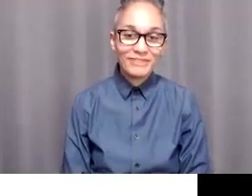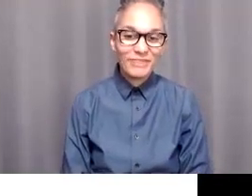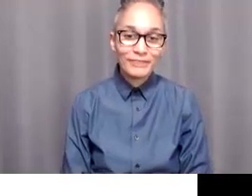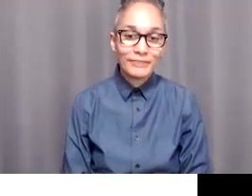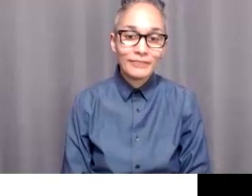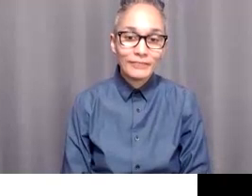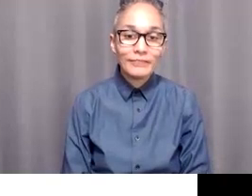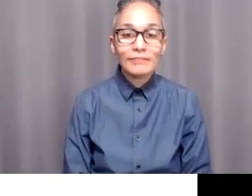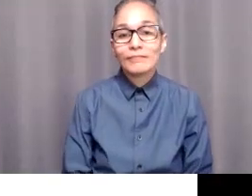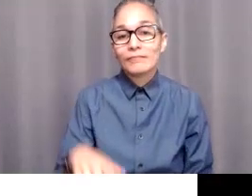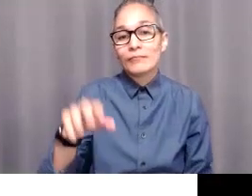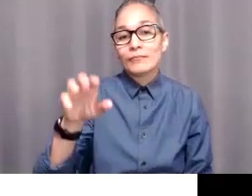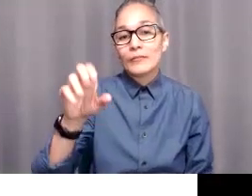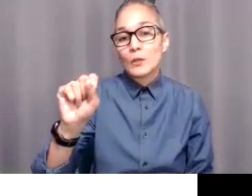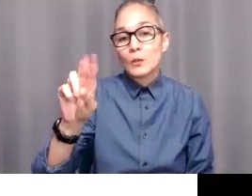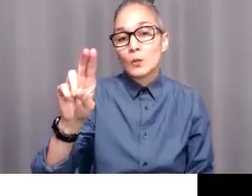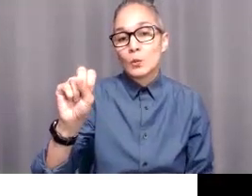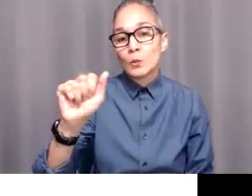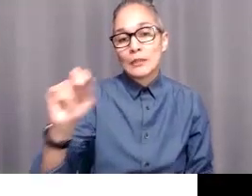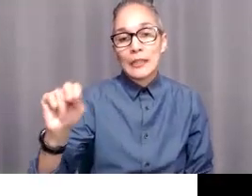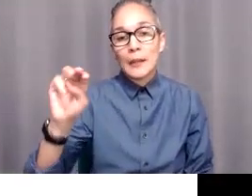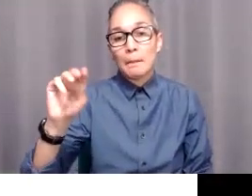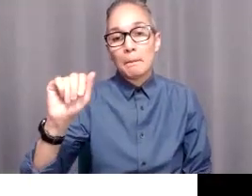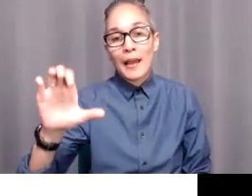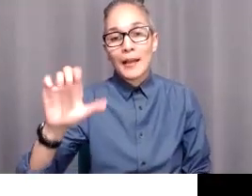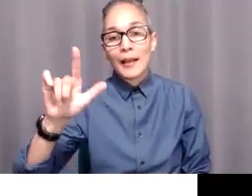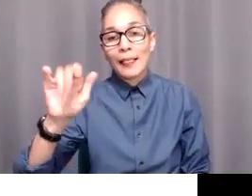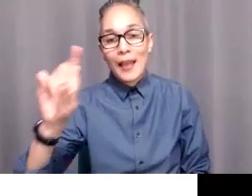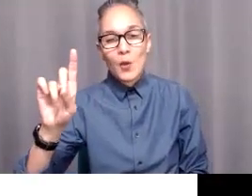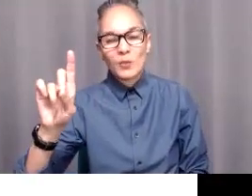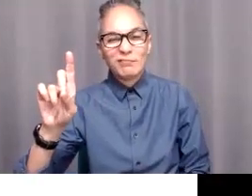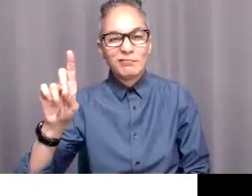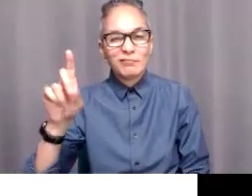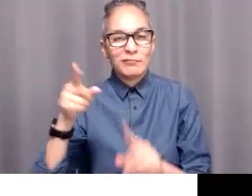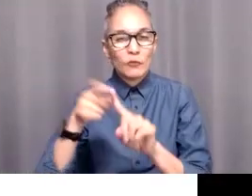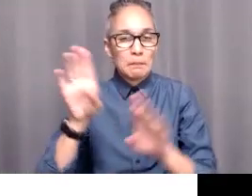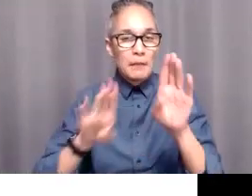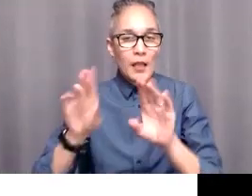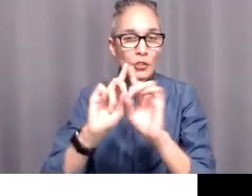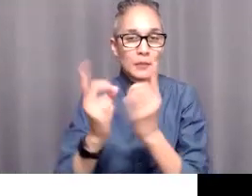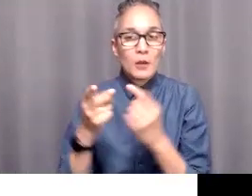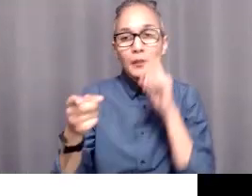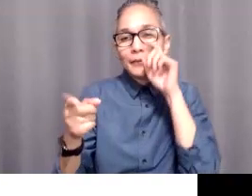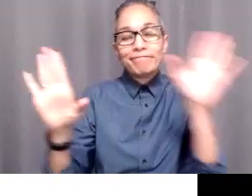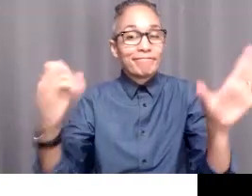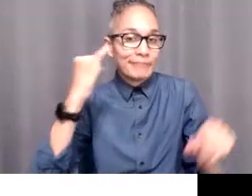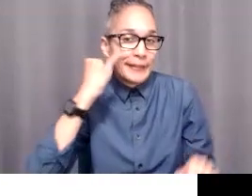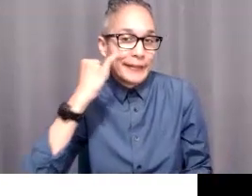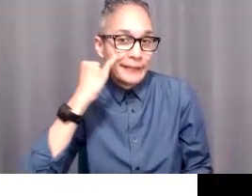Yes, I do have a question. Yes. And that is, hypothetically speaking, let's say